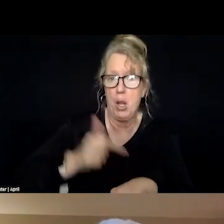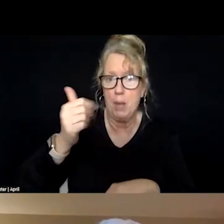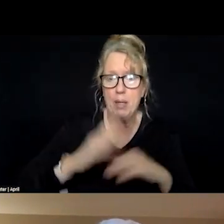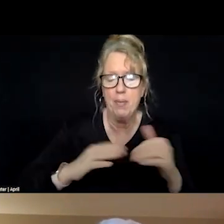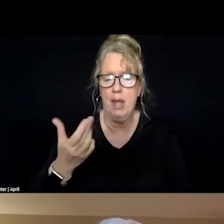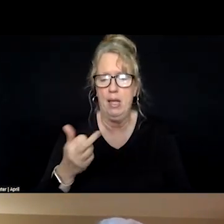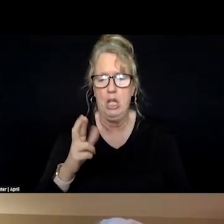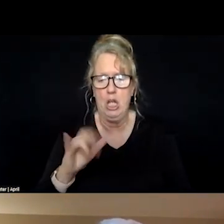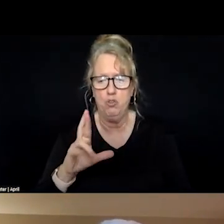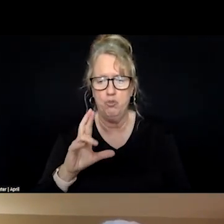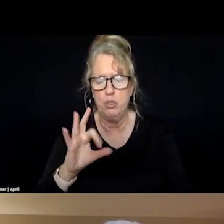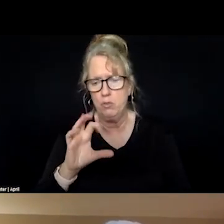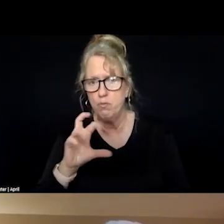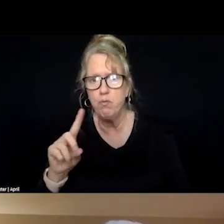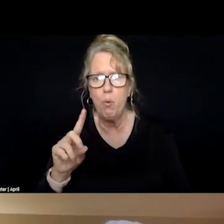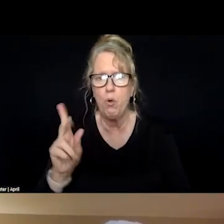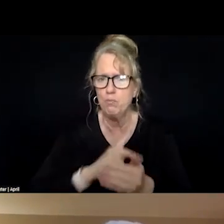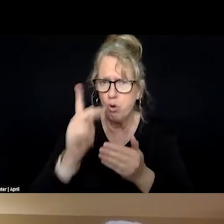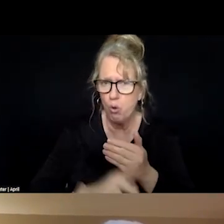PROGRAM.